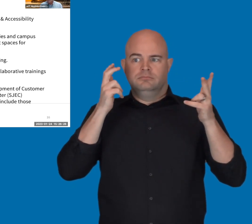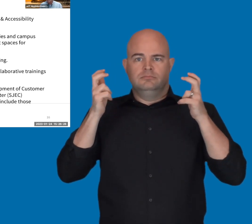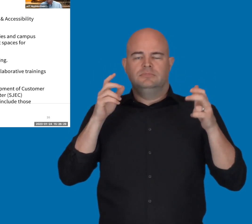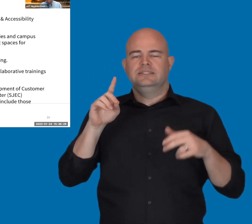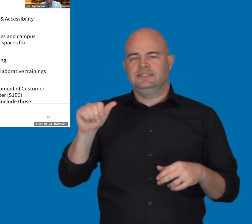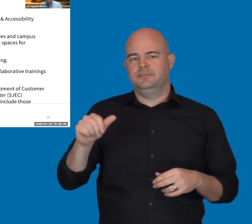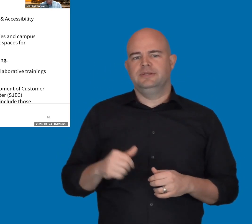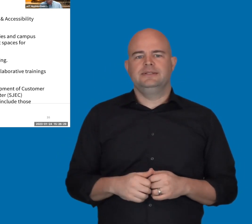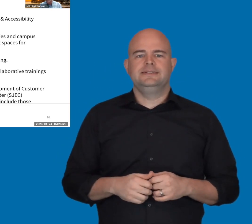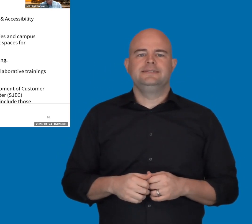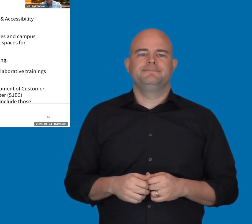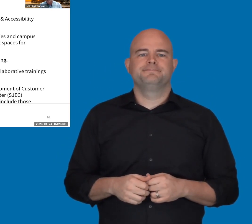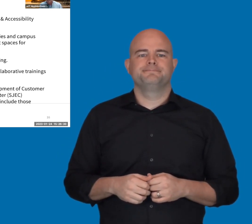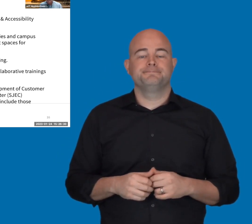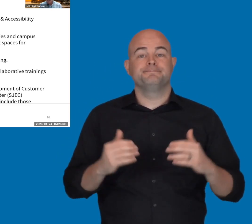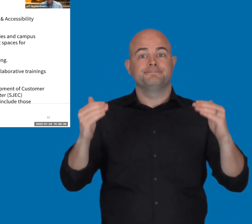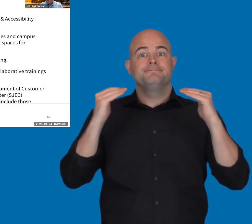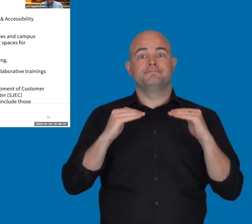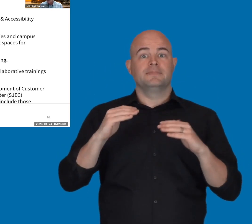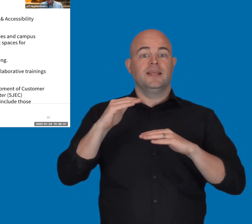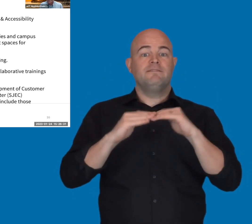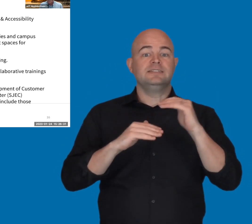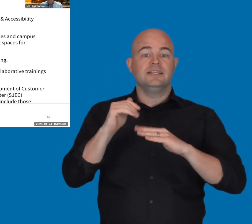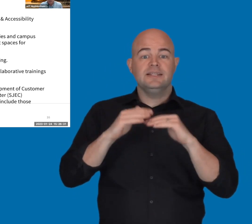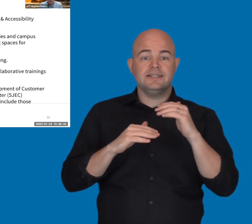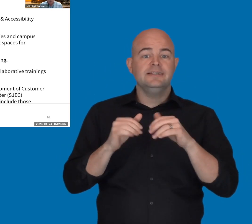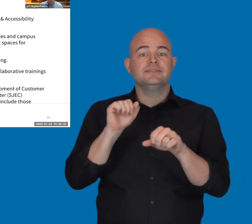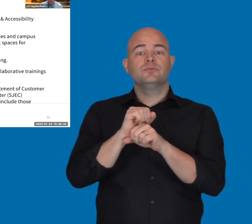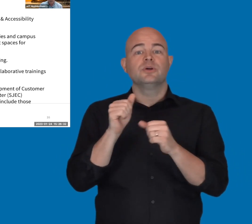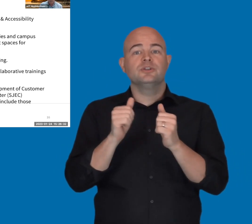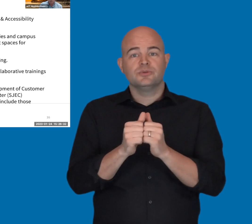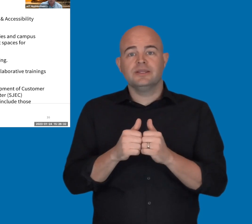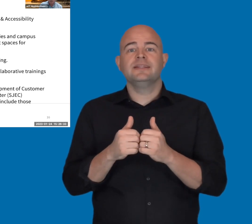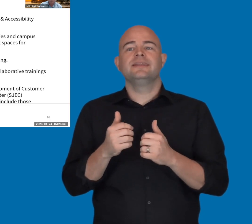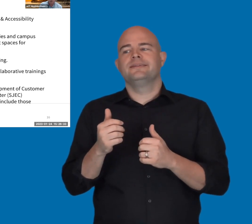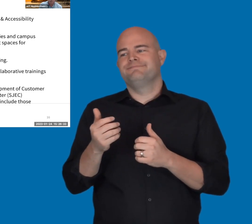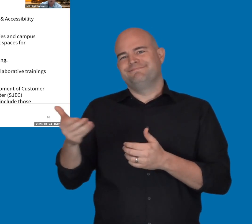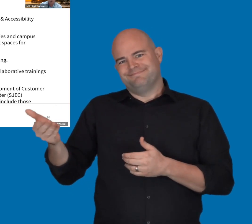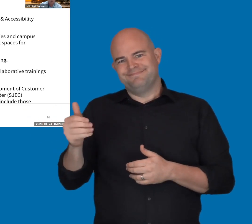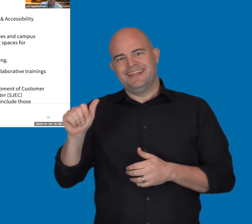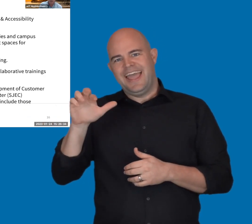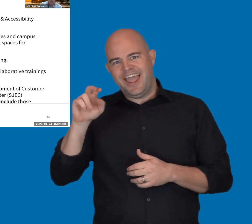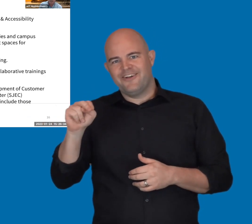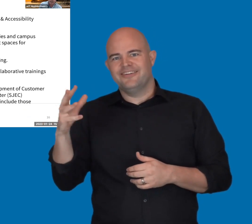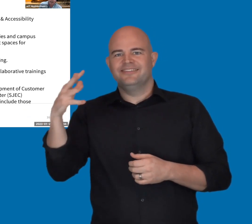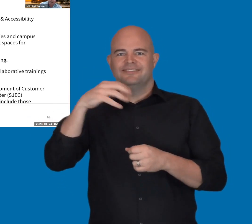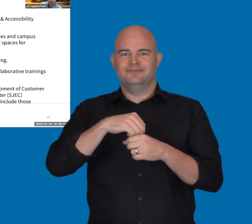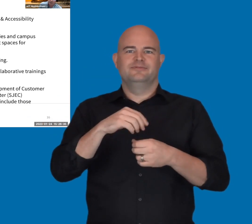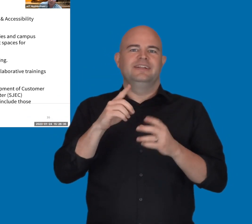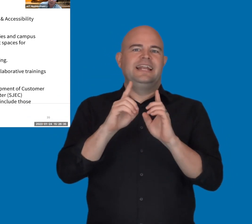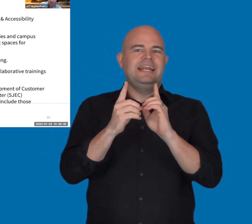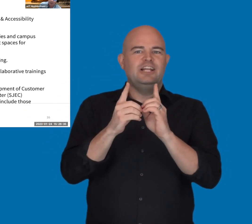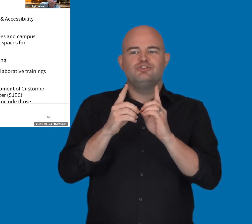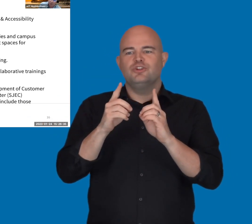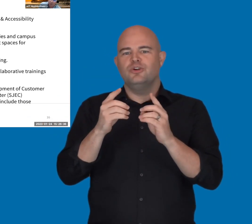of DSPS programs, or SAS programs in which we see benefit is when the college supports paying for